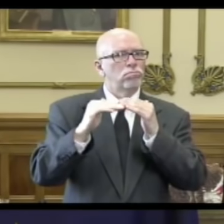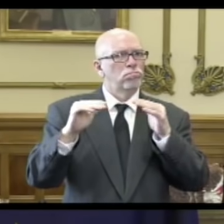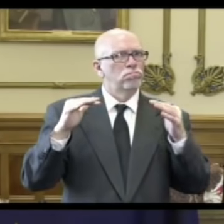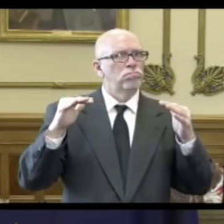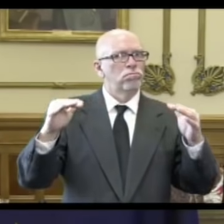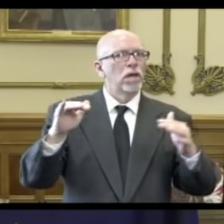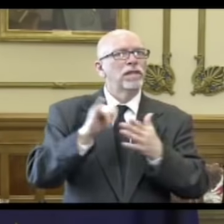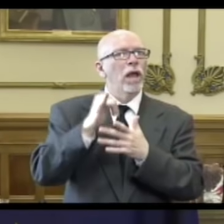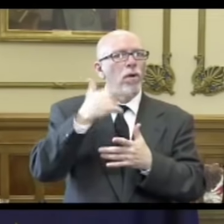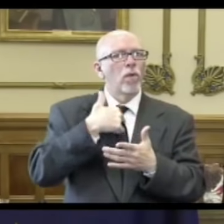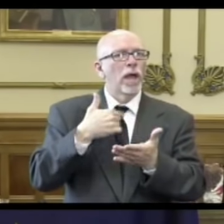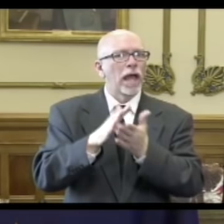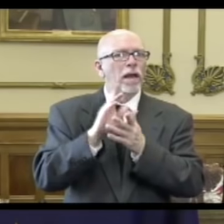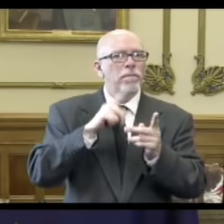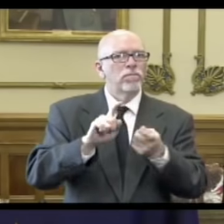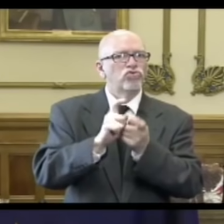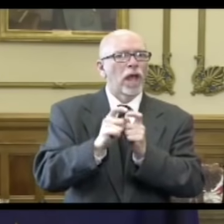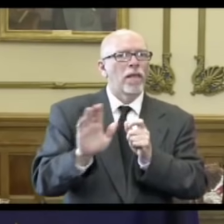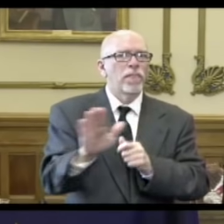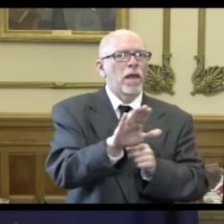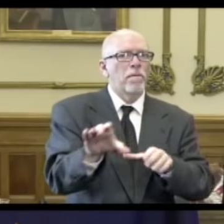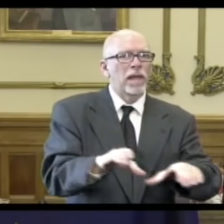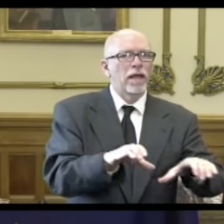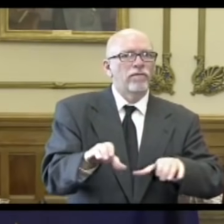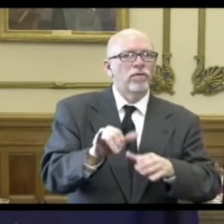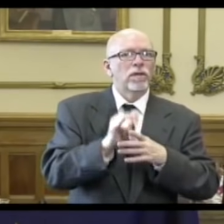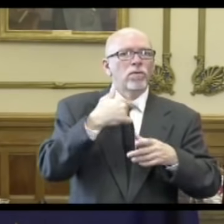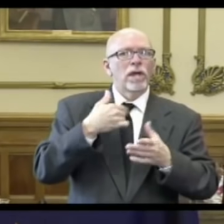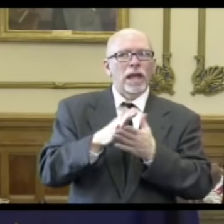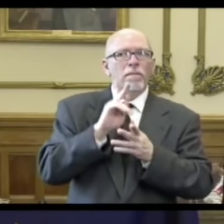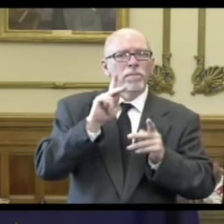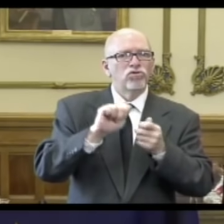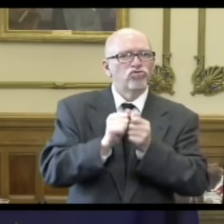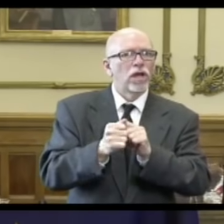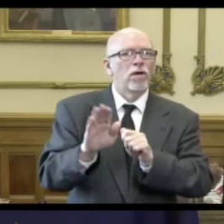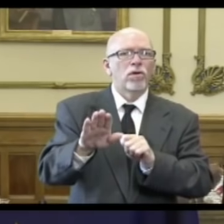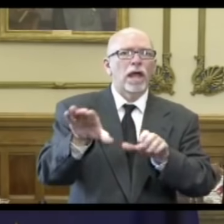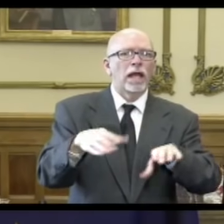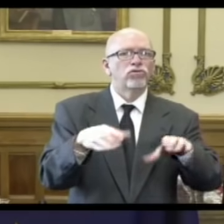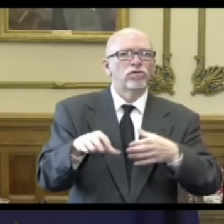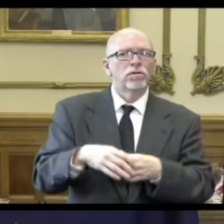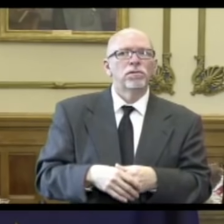THAT WE HAVE OVERWHELMED AND TO DATE IT HAS NOT BEEN THIS IS PRECISELY THE REASONS WHY